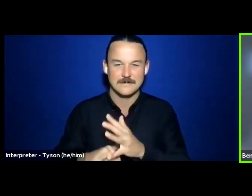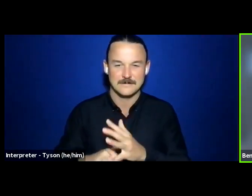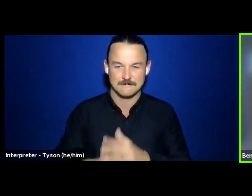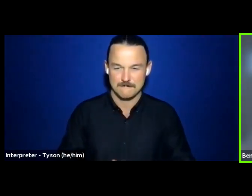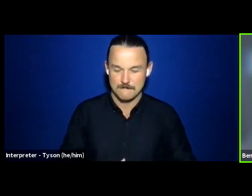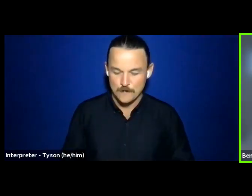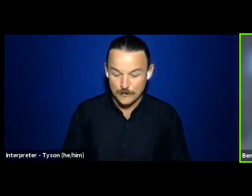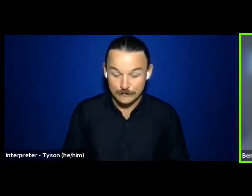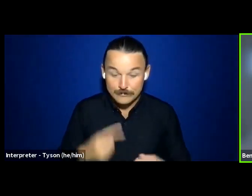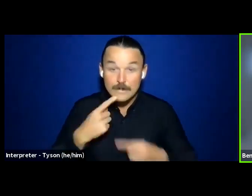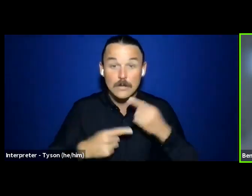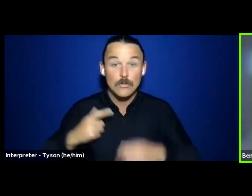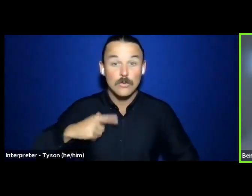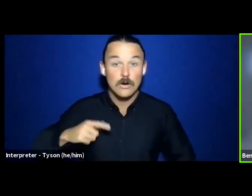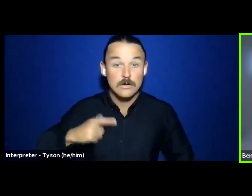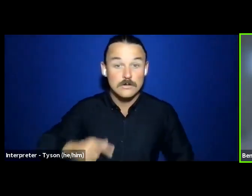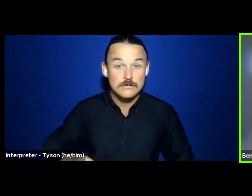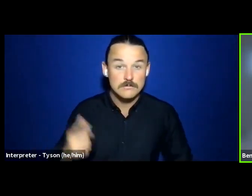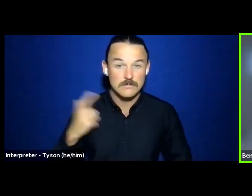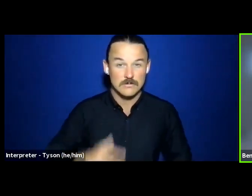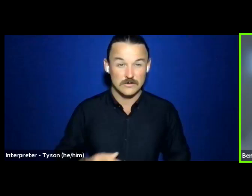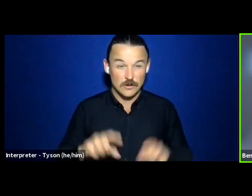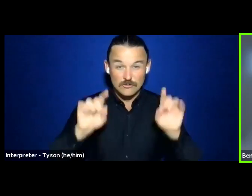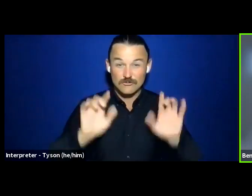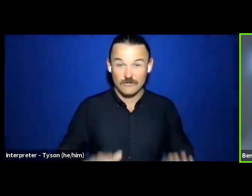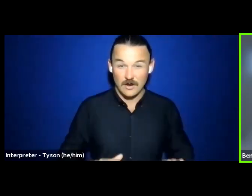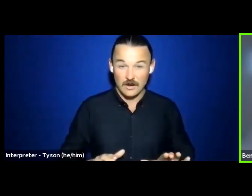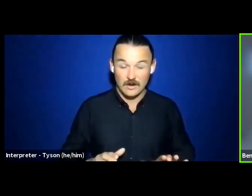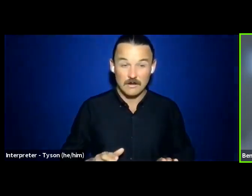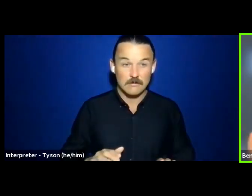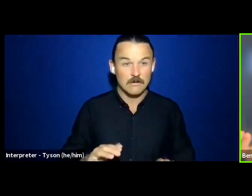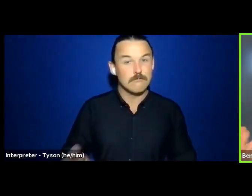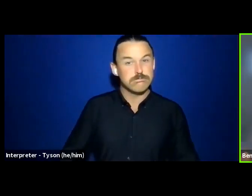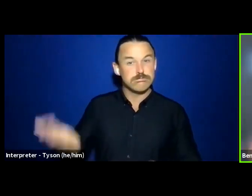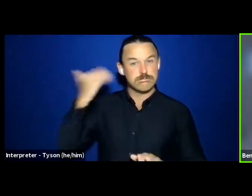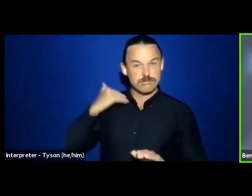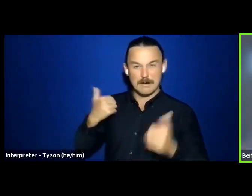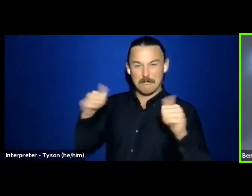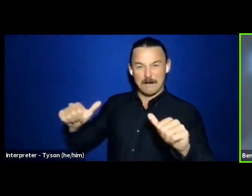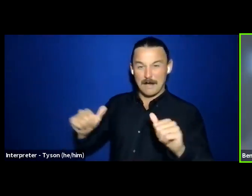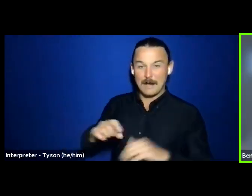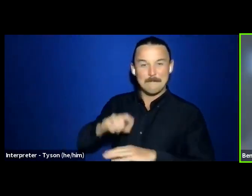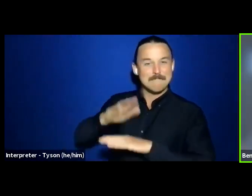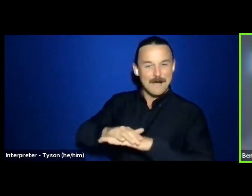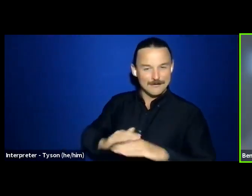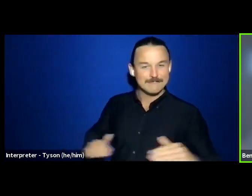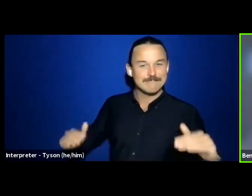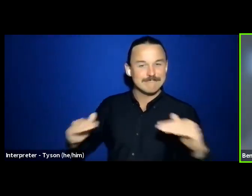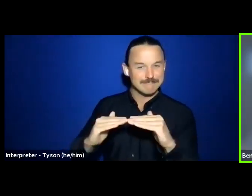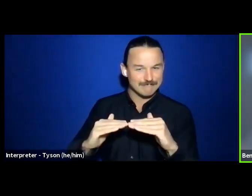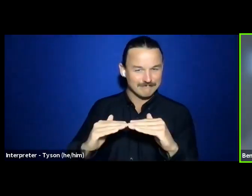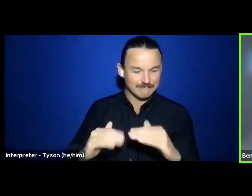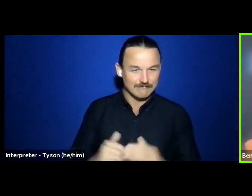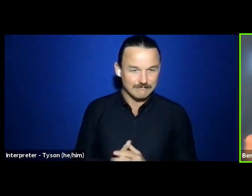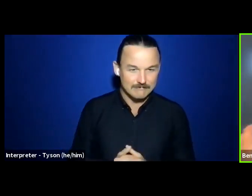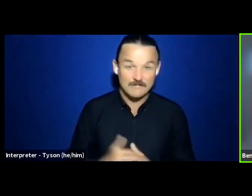Now I say all of this because Now I say all of this because I find a common misconception that since Australia is. is achieved Marriage equality is achieved Marriage equality, live for young LGBT it